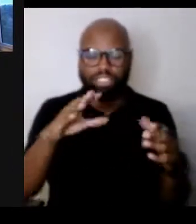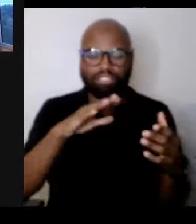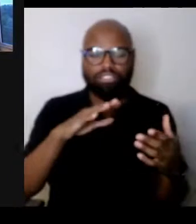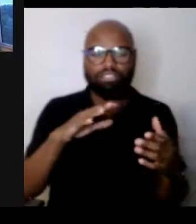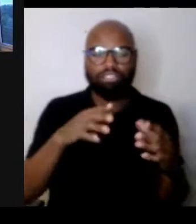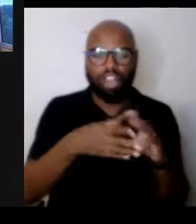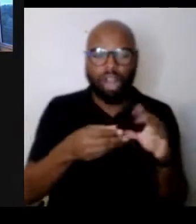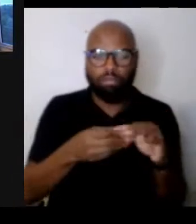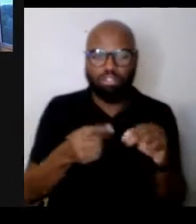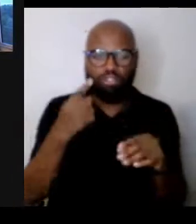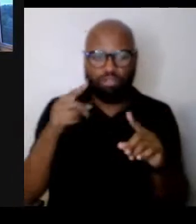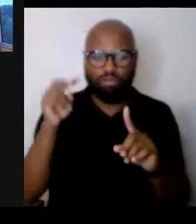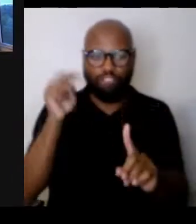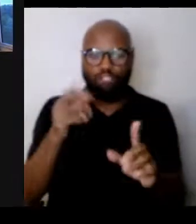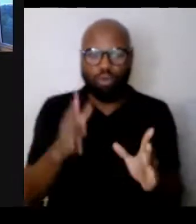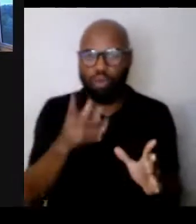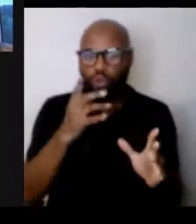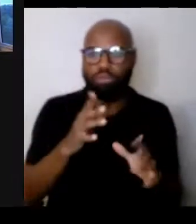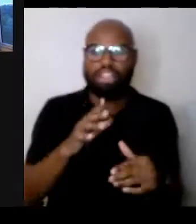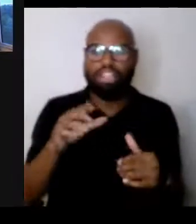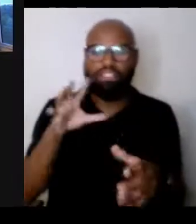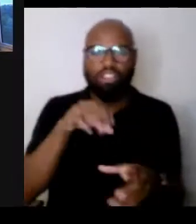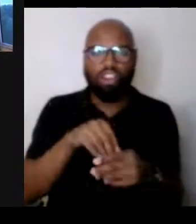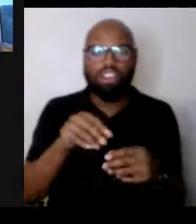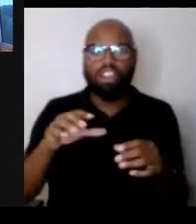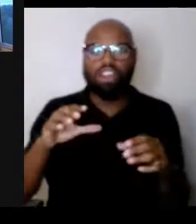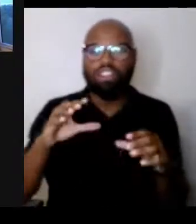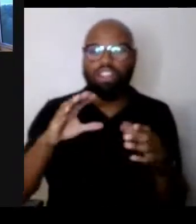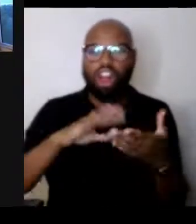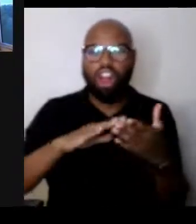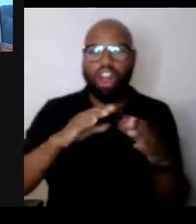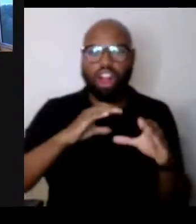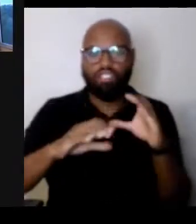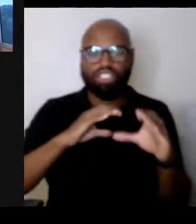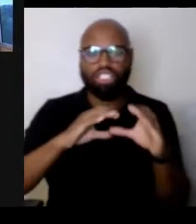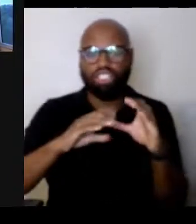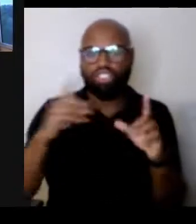and wanna hear more from you on very specific questions.